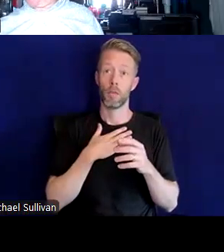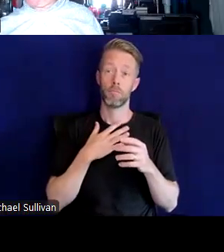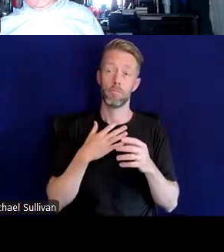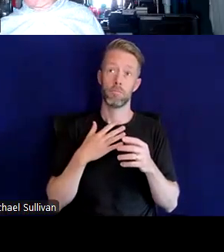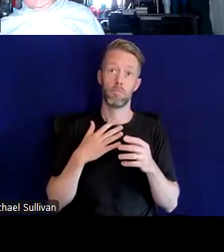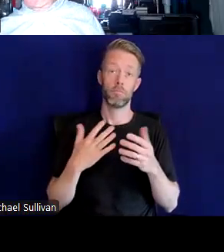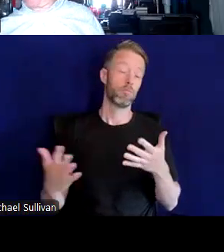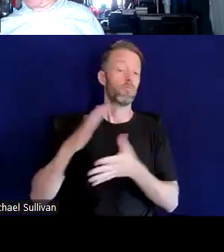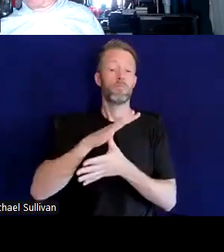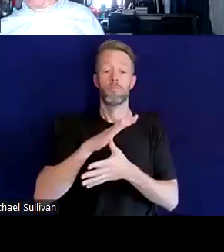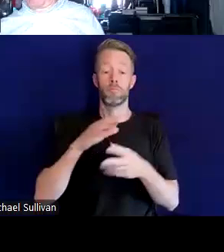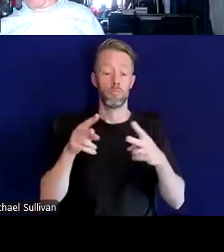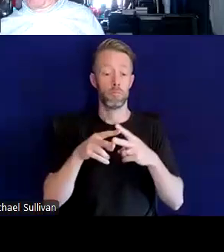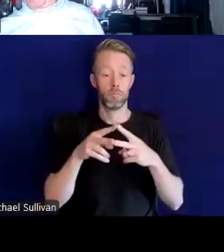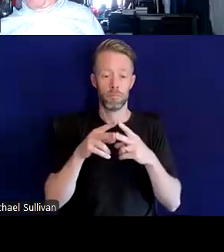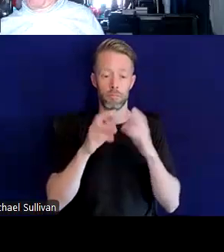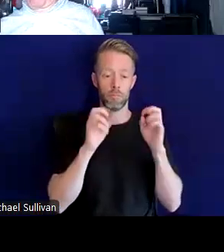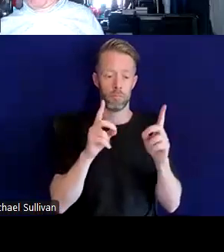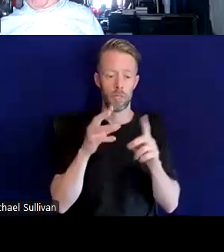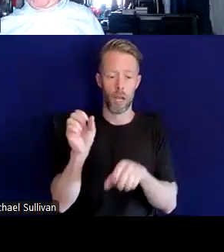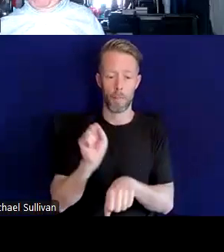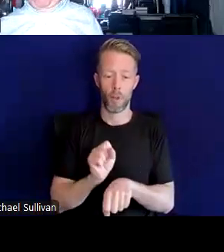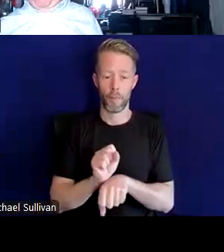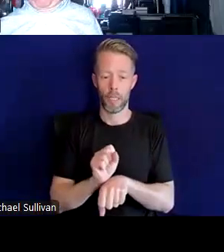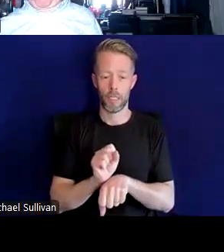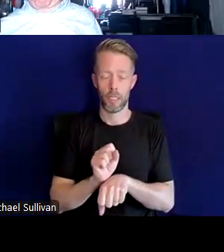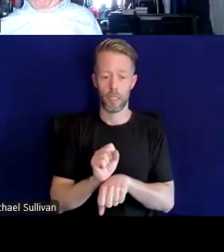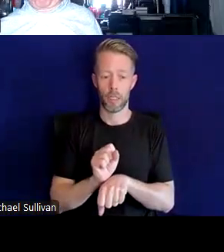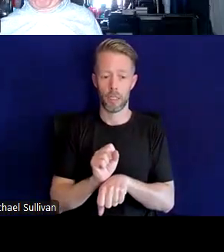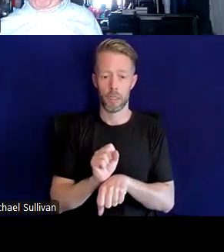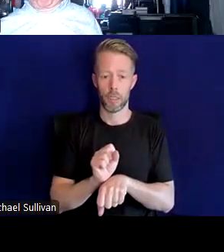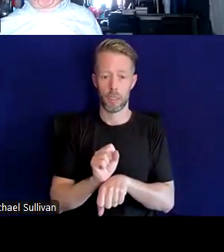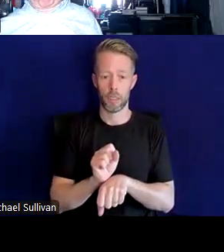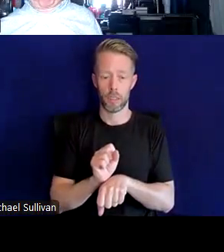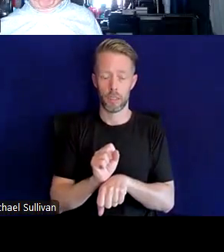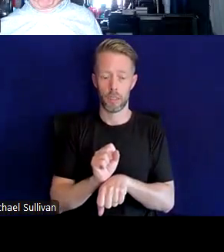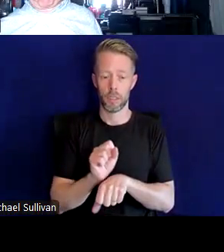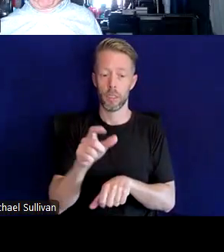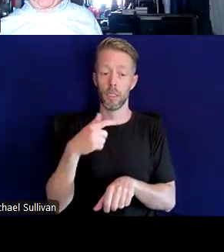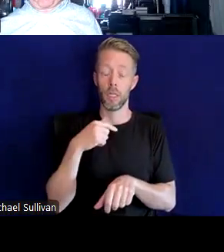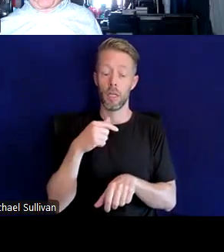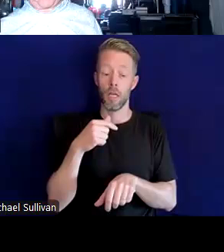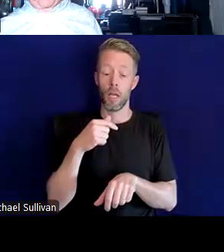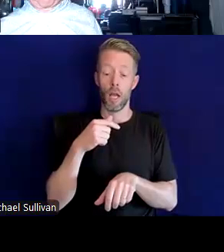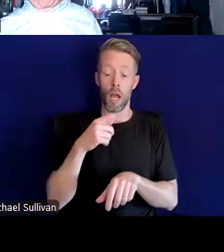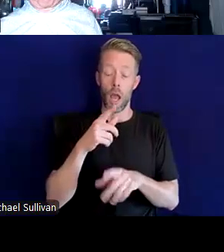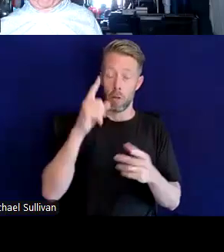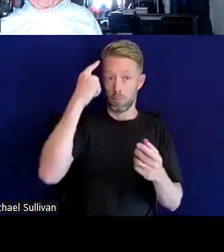employment. I always say employment, I think it's maybe gotten better. I hope it continues to. I don't want that